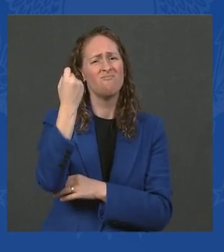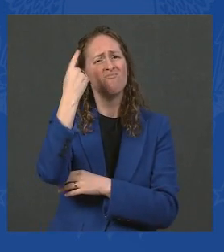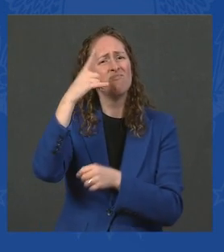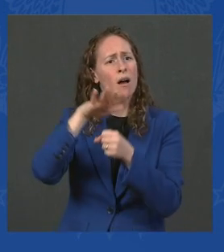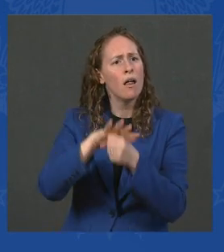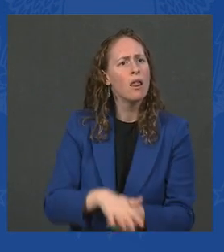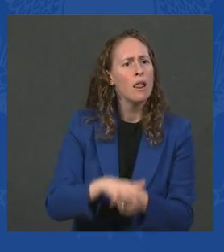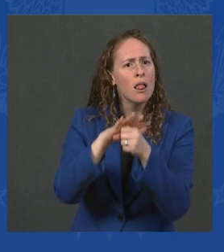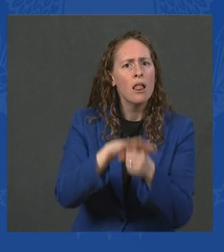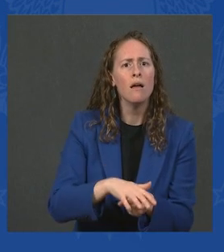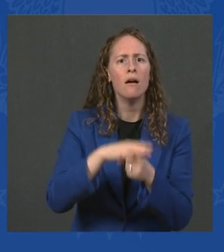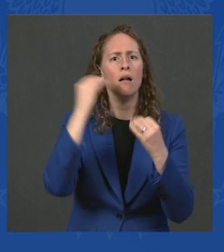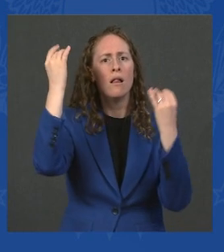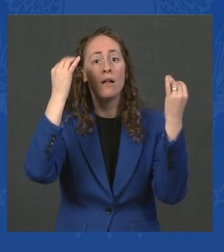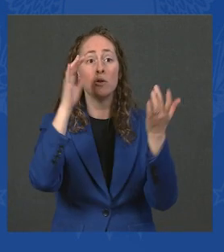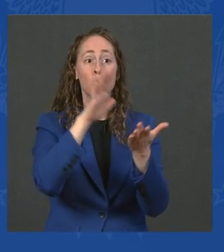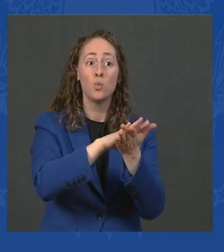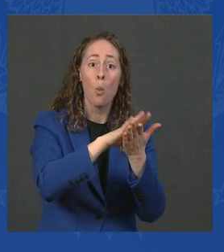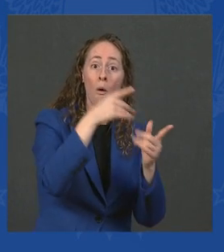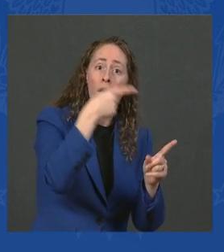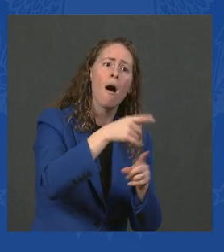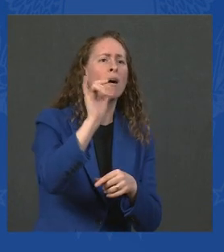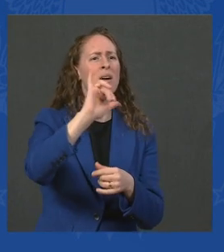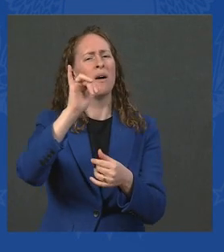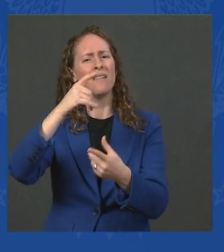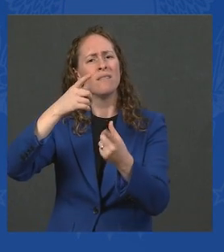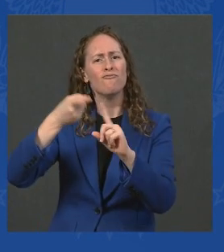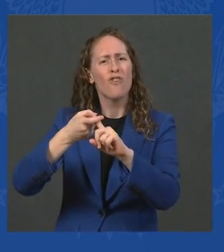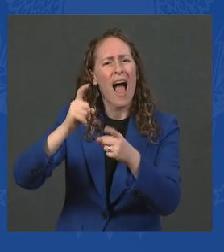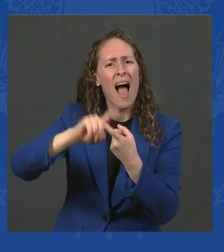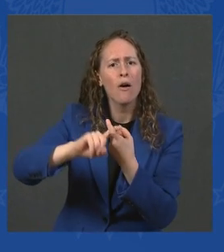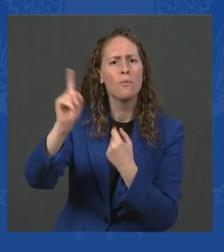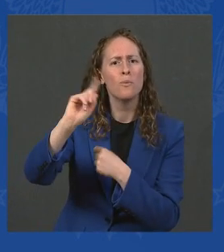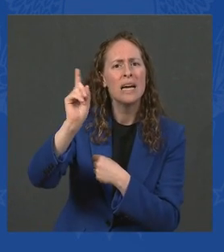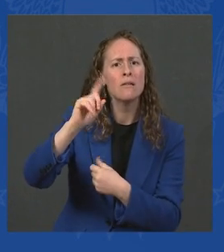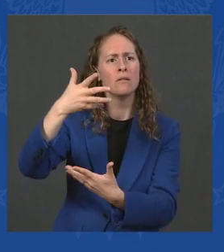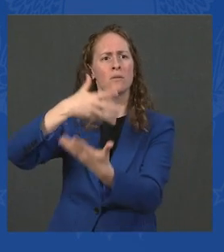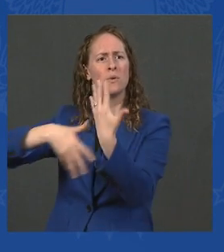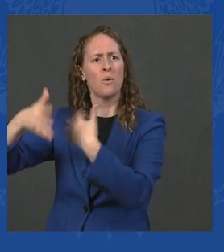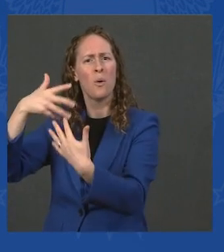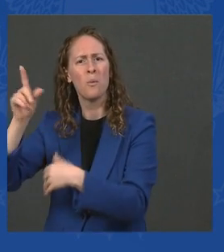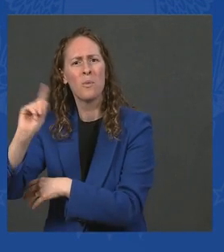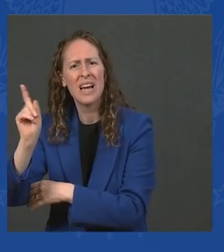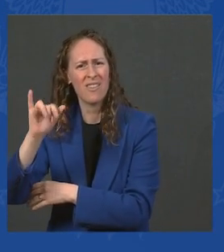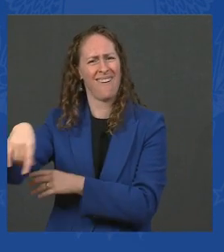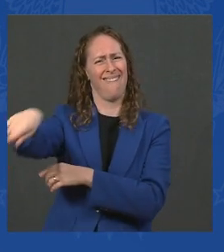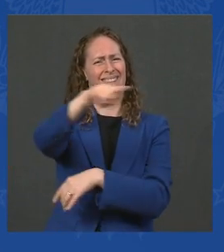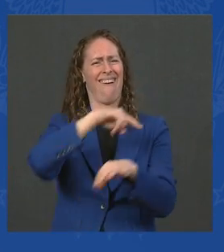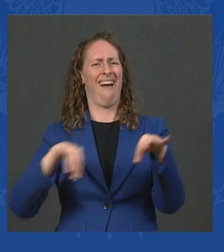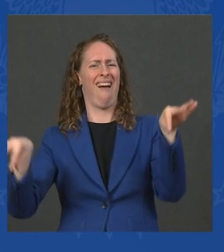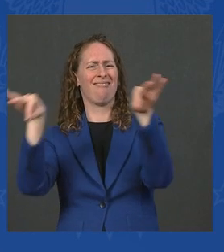it's the friendships and the socialization that may be equally as consequential. You know, it's access to critical services,